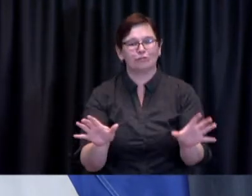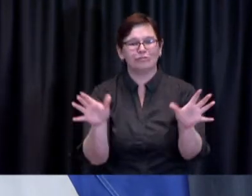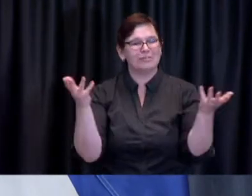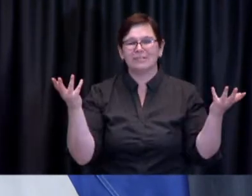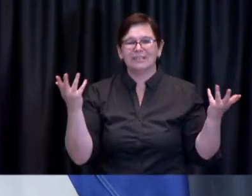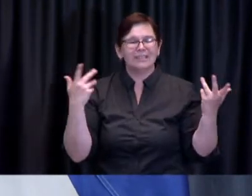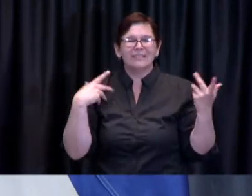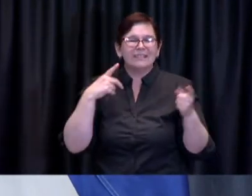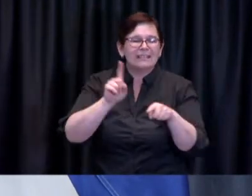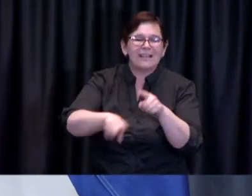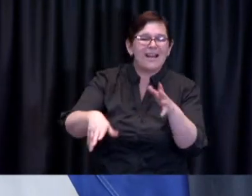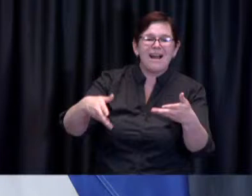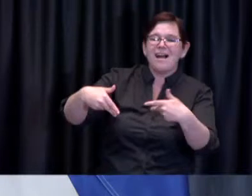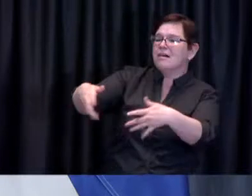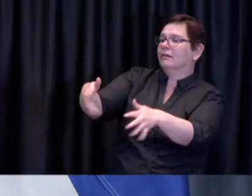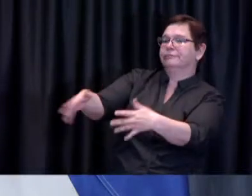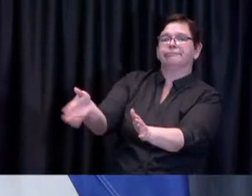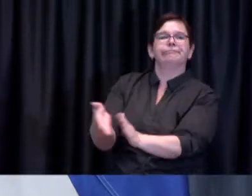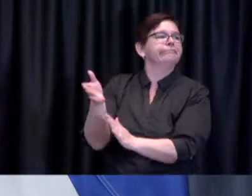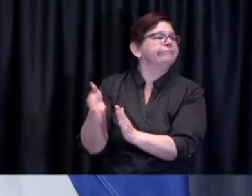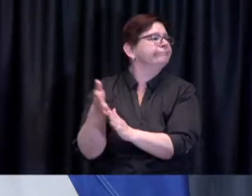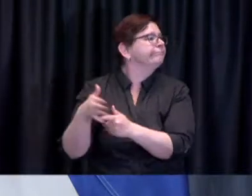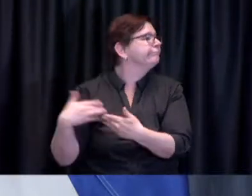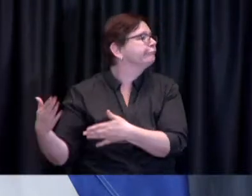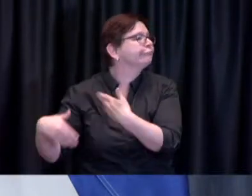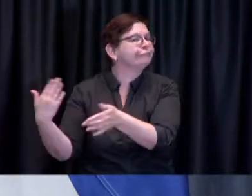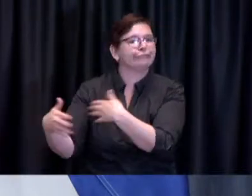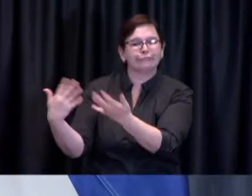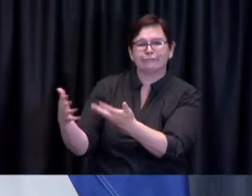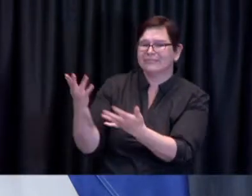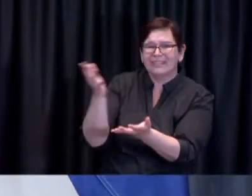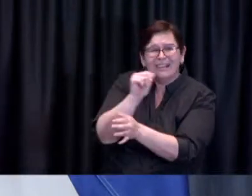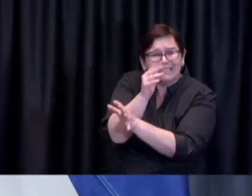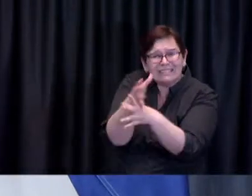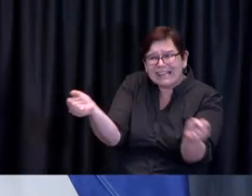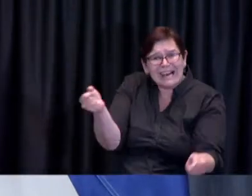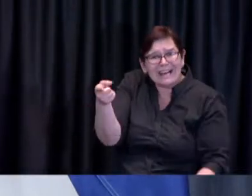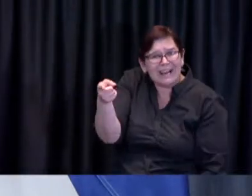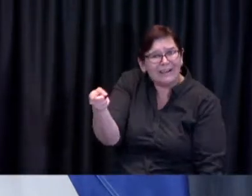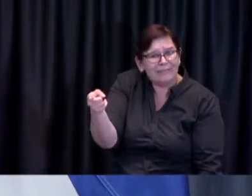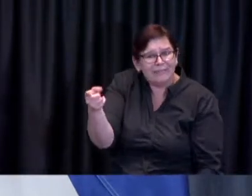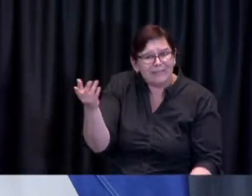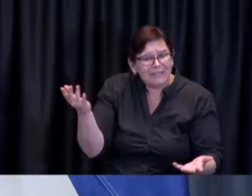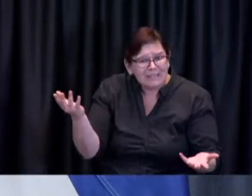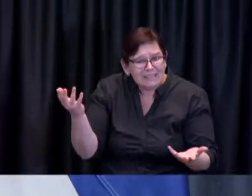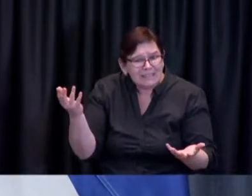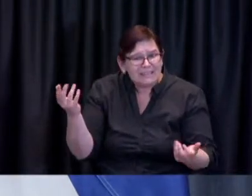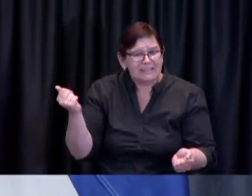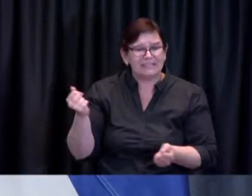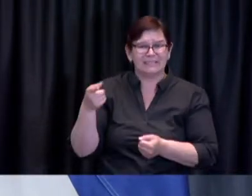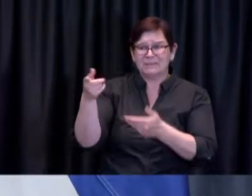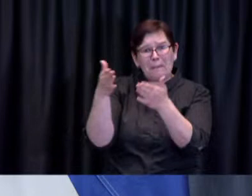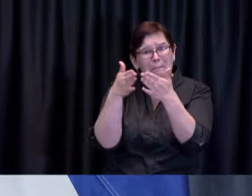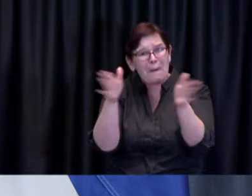unsafe unhealthy and illegal circumstances in our public parks and I will say that i find it